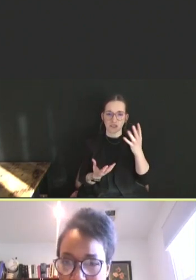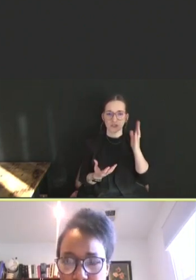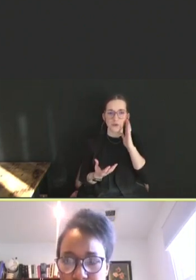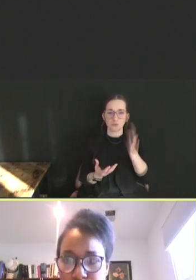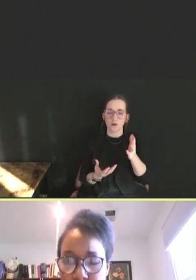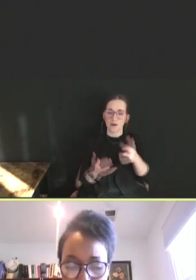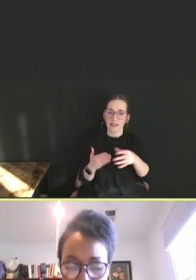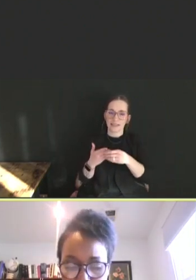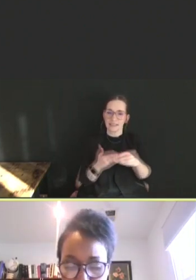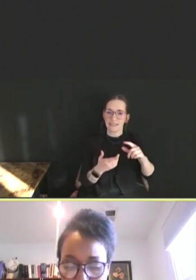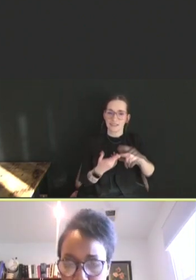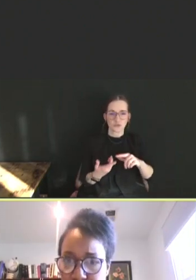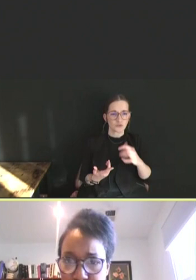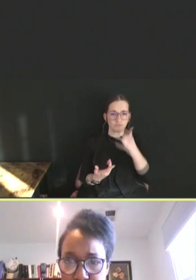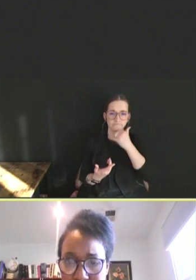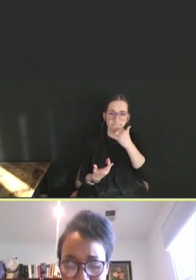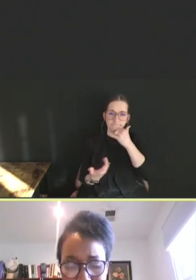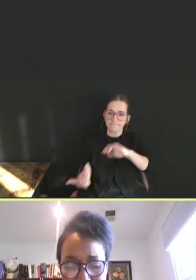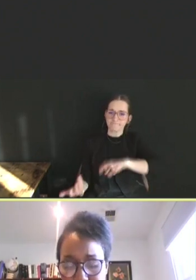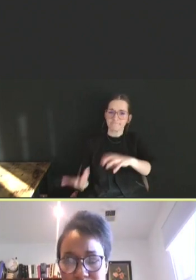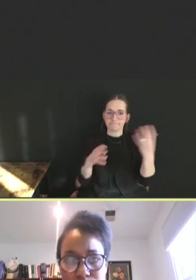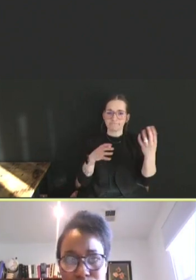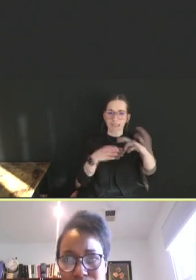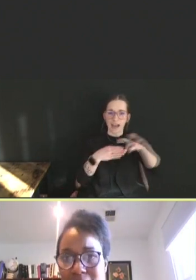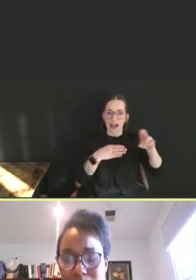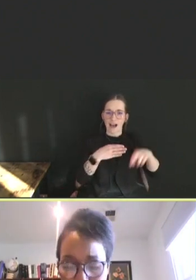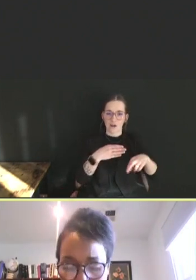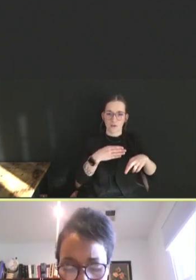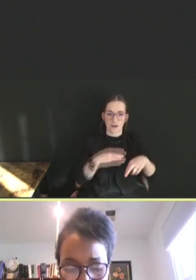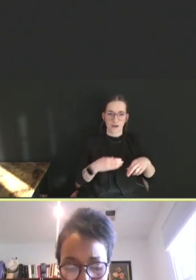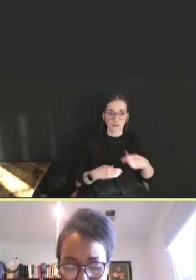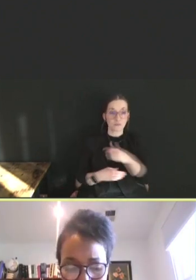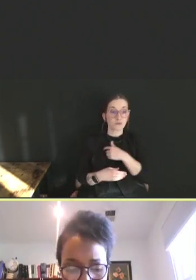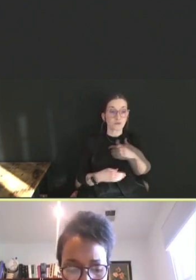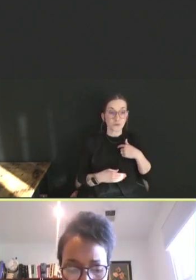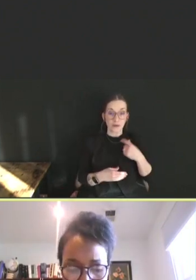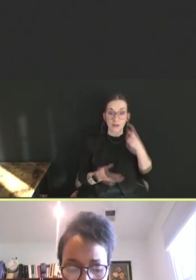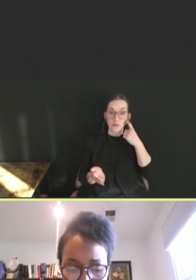And we've witnessed the recent resurgence of chickenpox and measles.